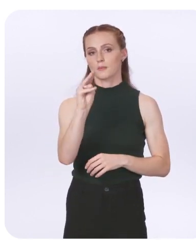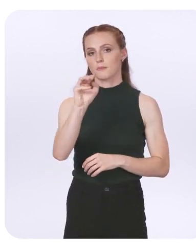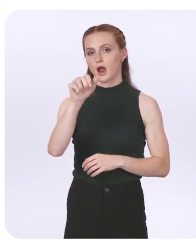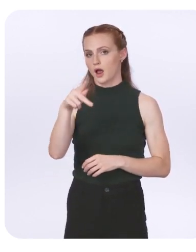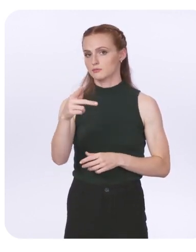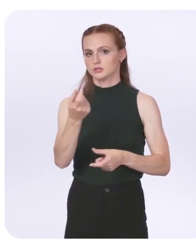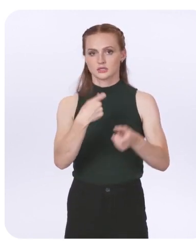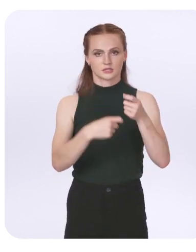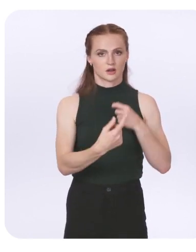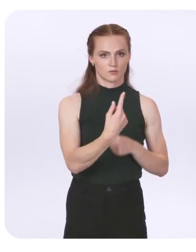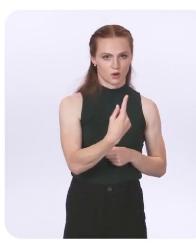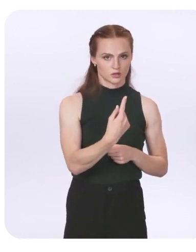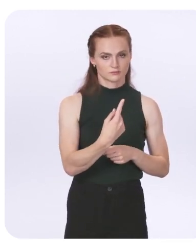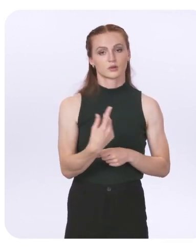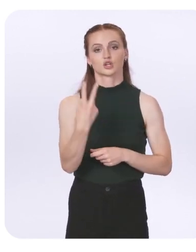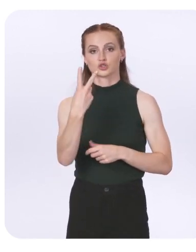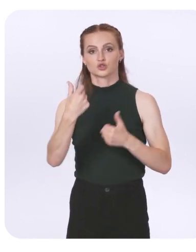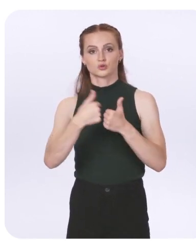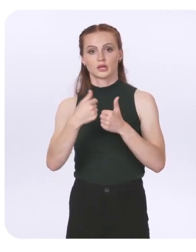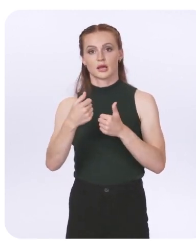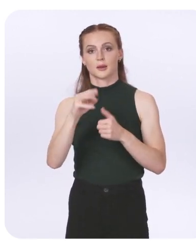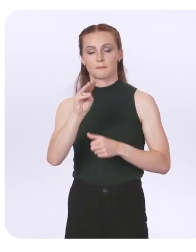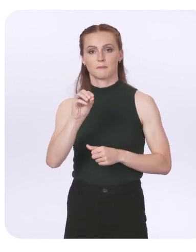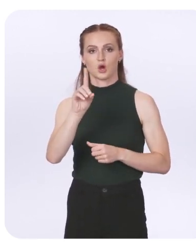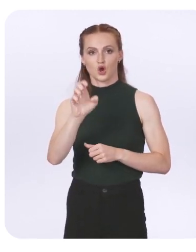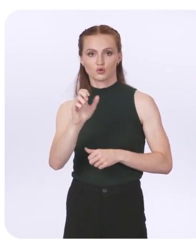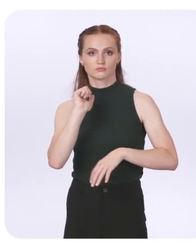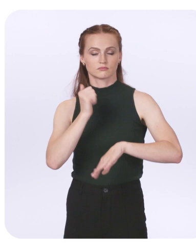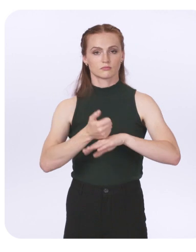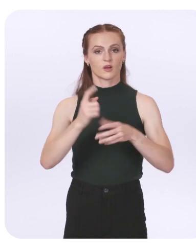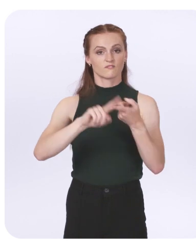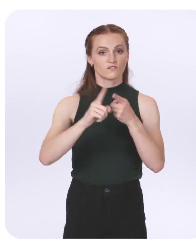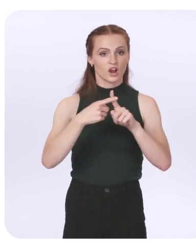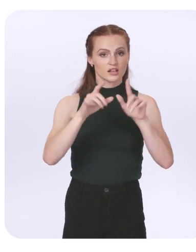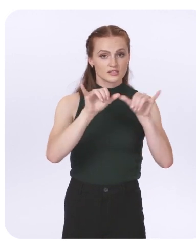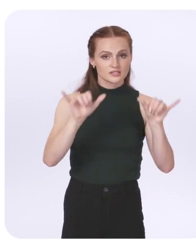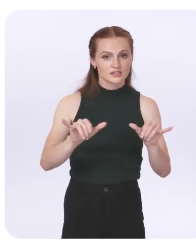a built-in friend system, a tutorial, a training mode, and some more features.